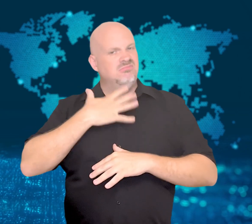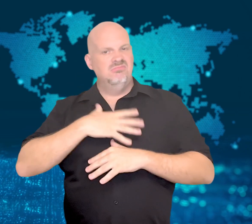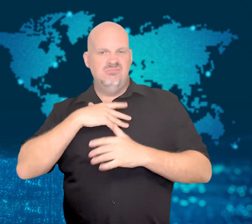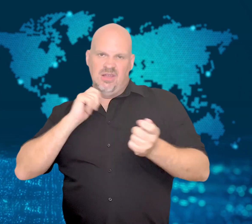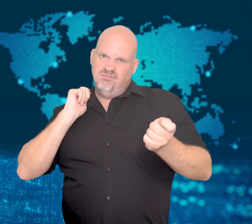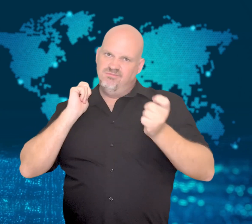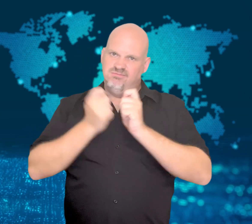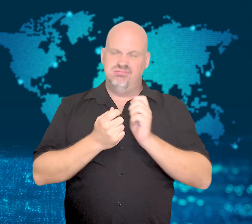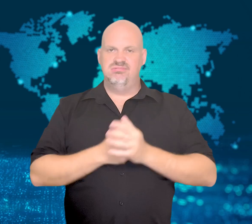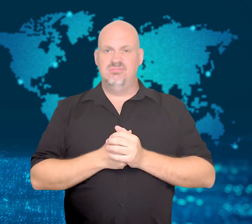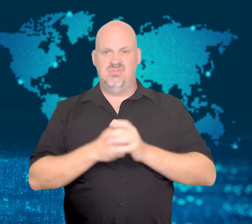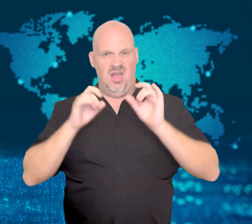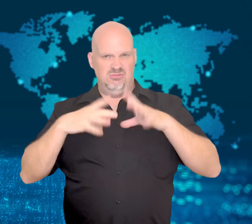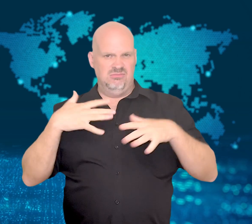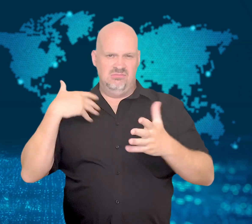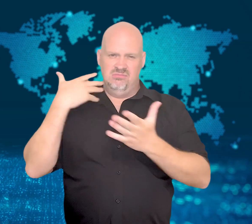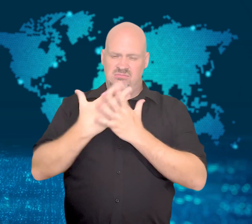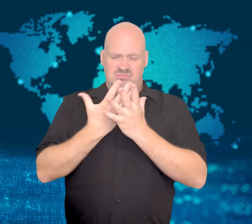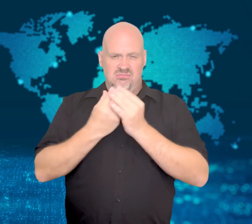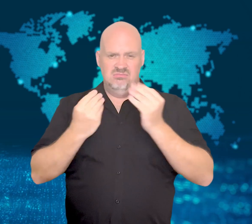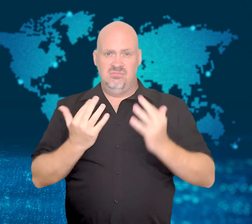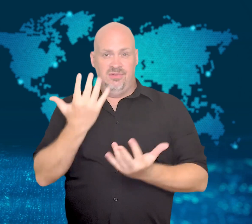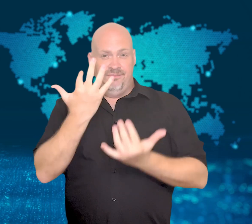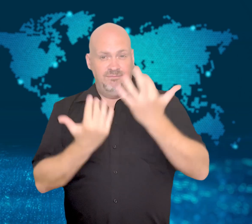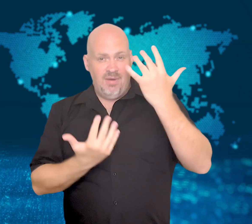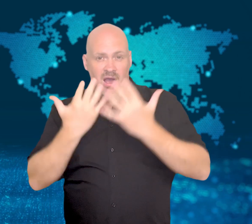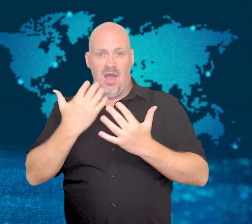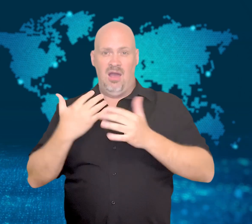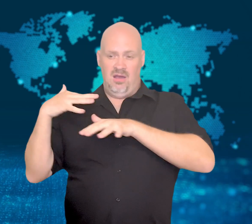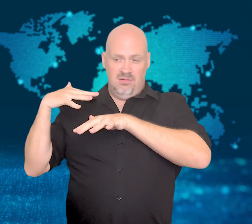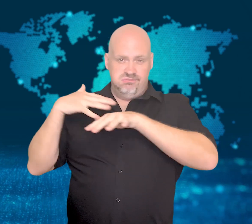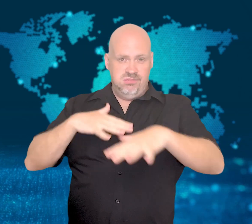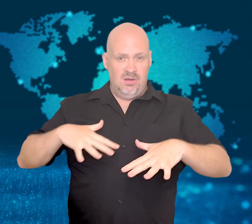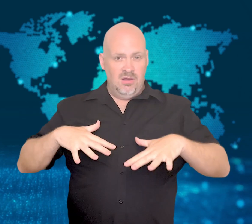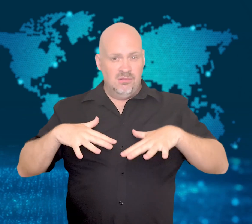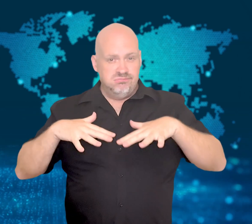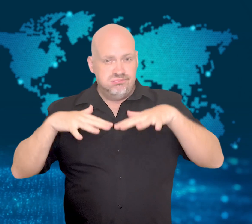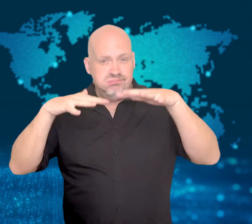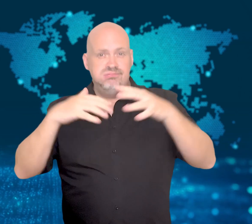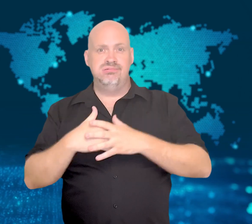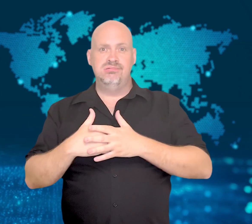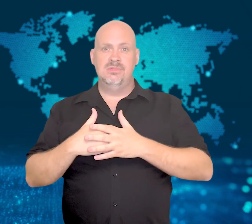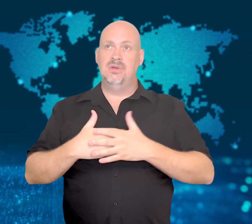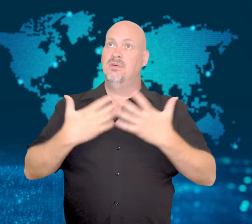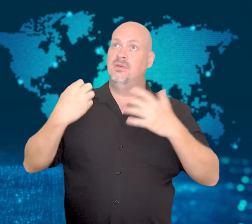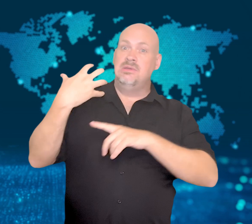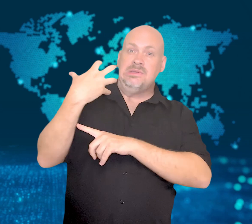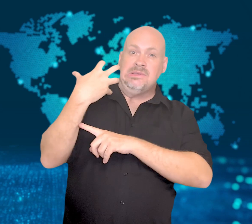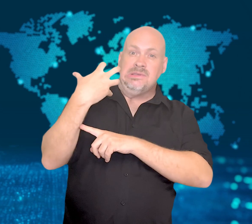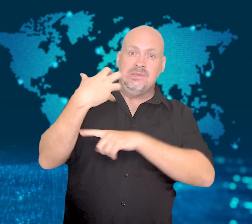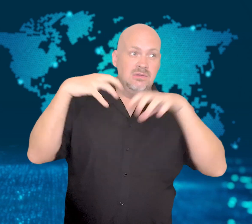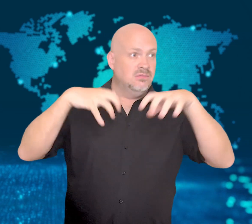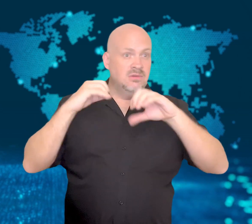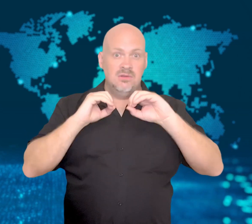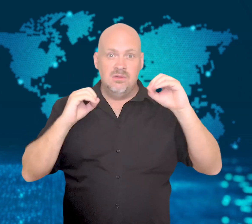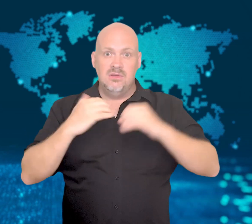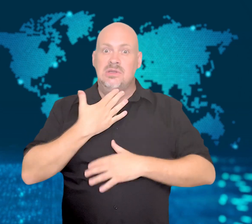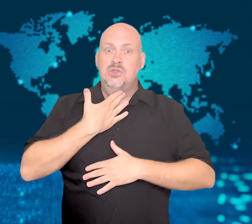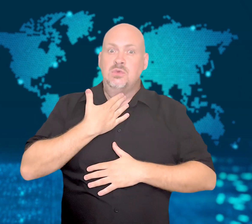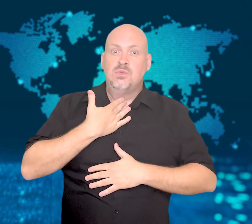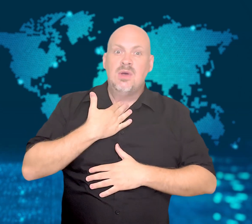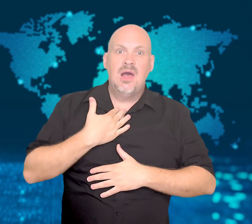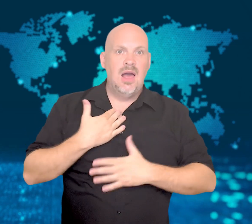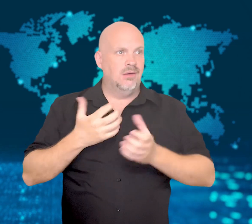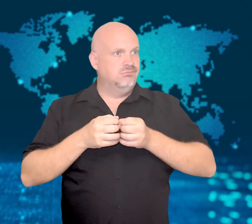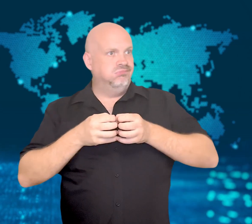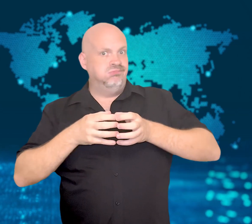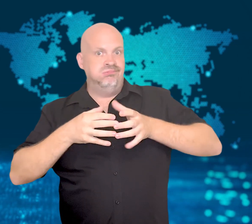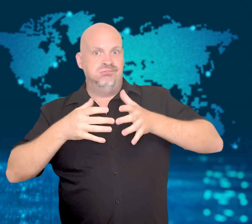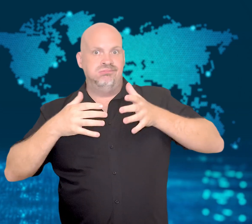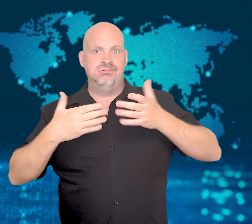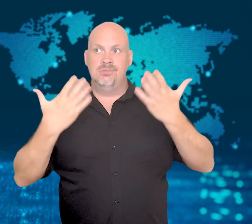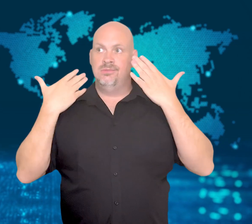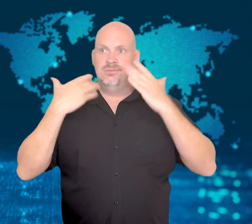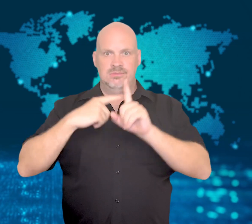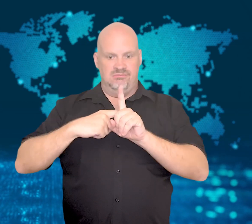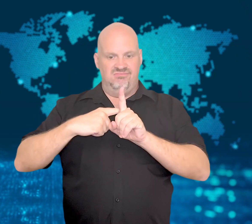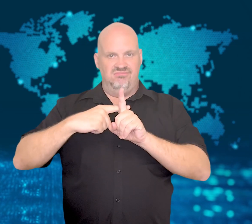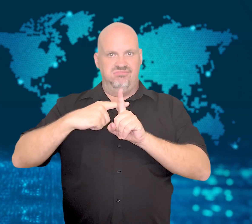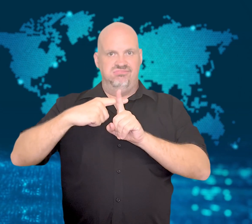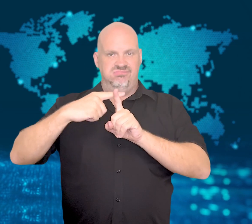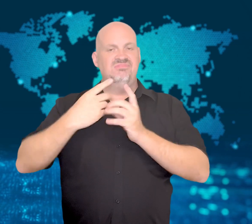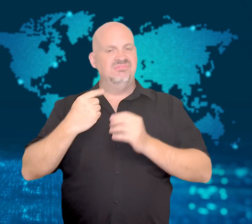The country has experienced an increasing number of fires, floods, and droughts